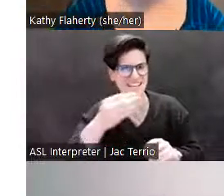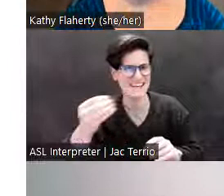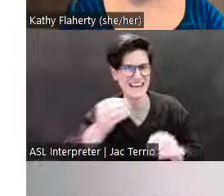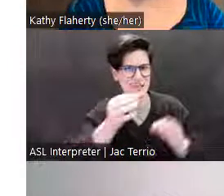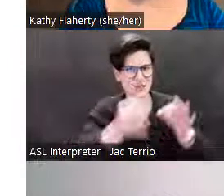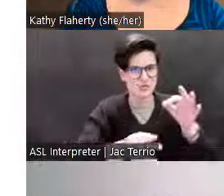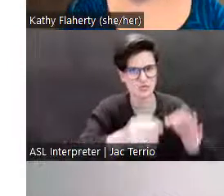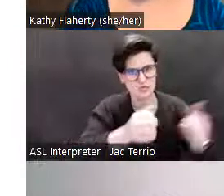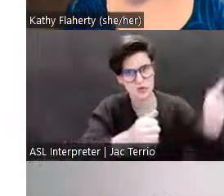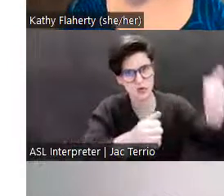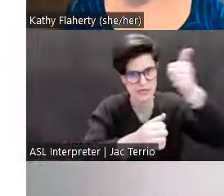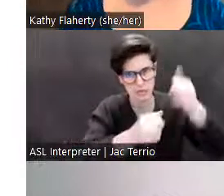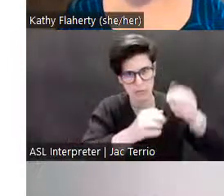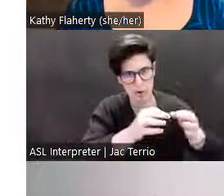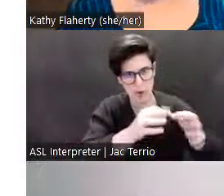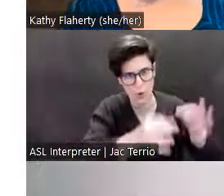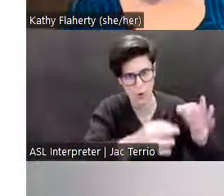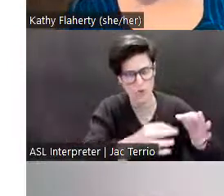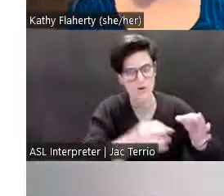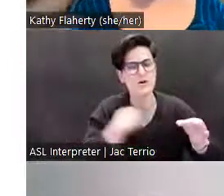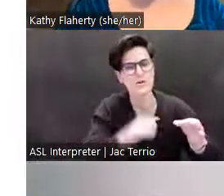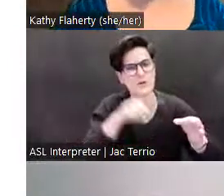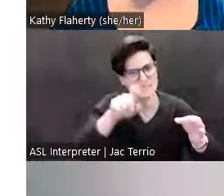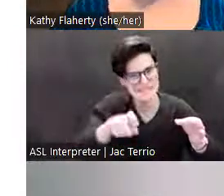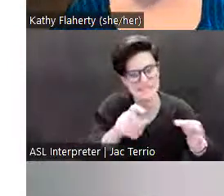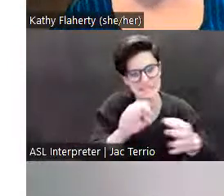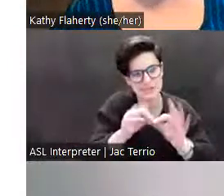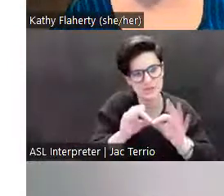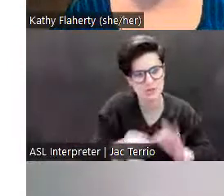15:23:47 substantially limits more generously, and they just flat out, told them You need